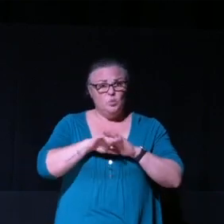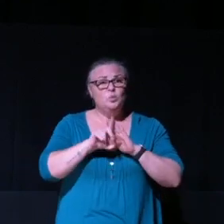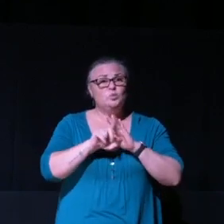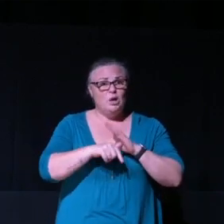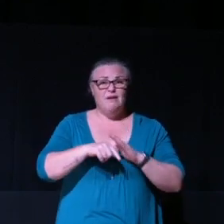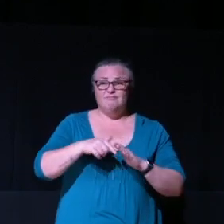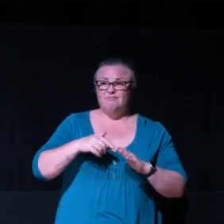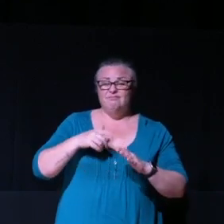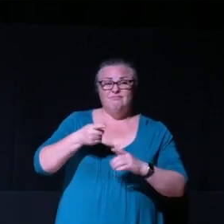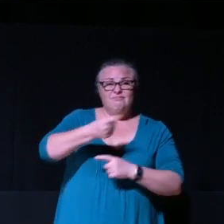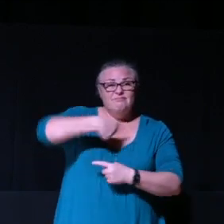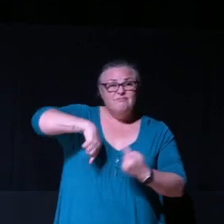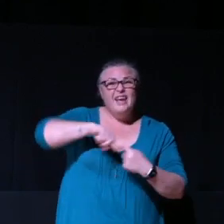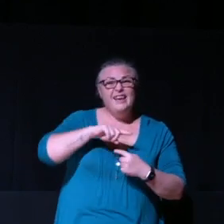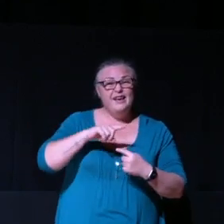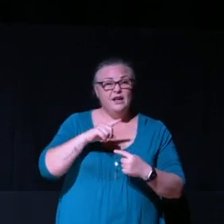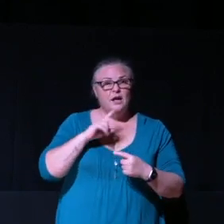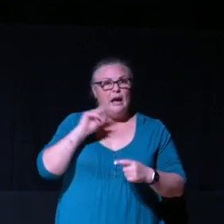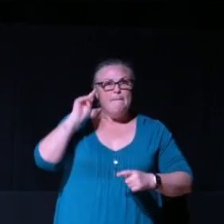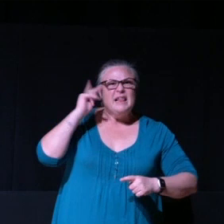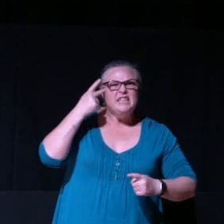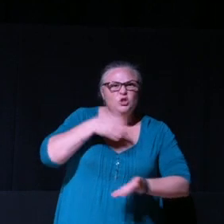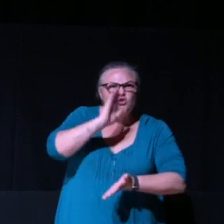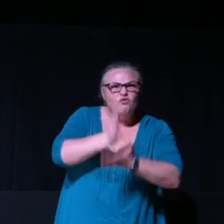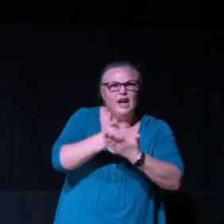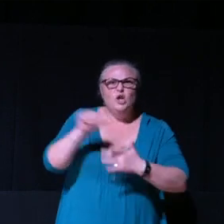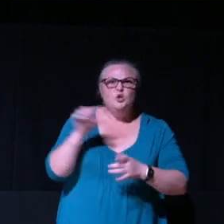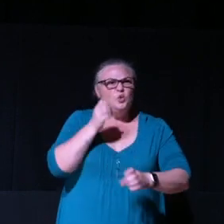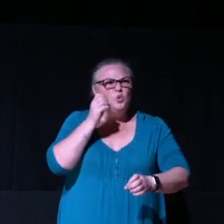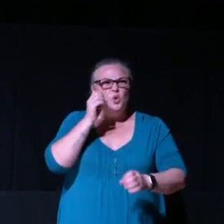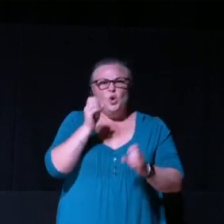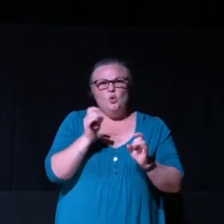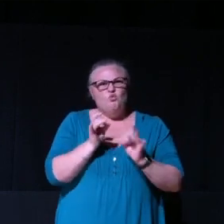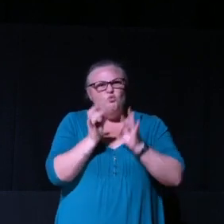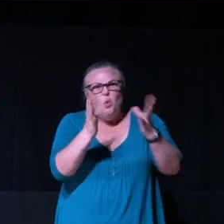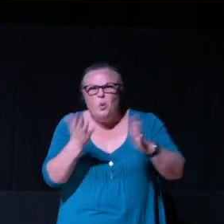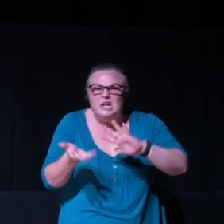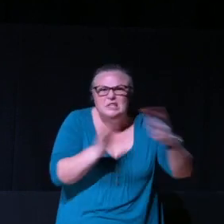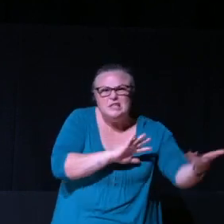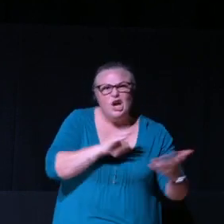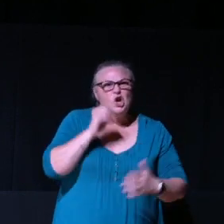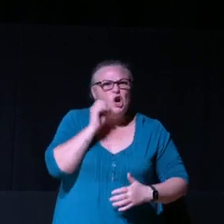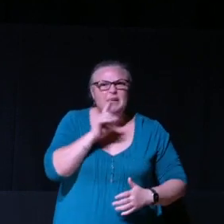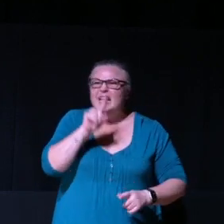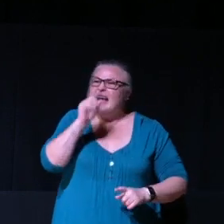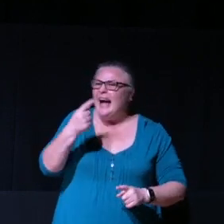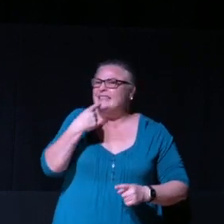like under political correctness, is it going to ruin comedy? Is cancel culture going to ruin it comedy? Can we say anything anymore? Has everyone lost this?